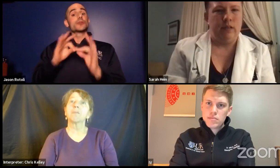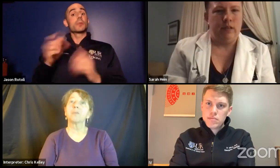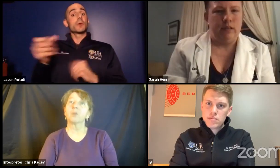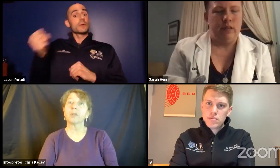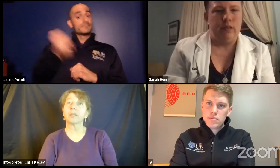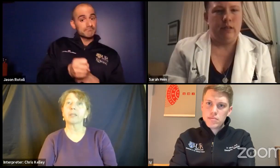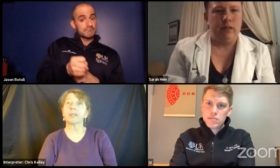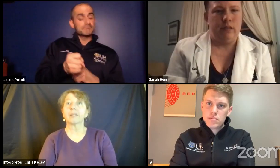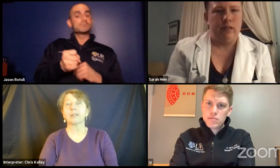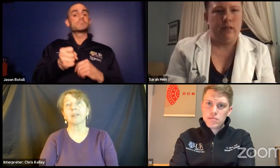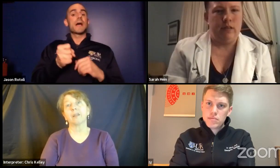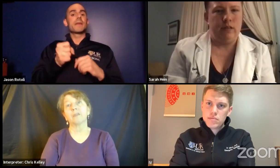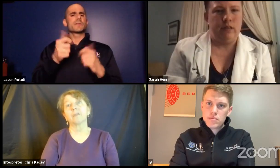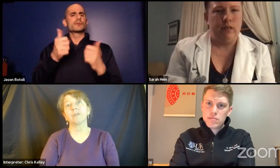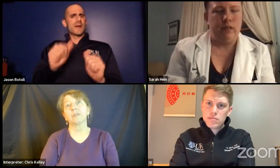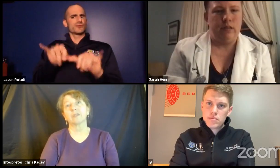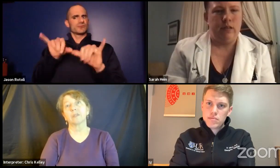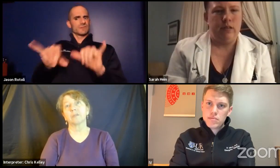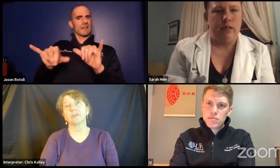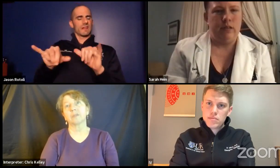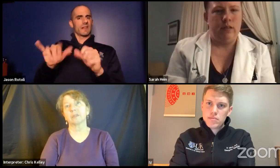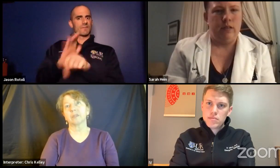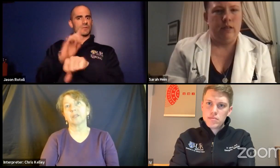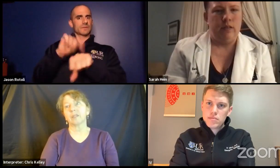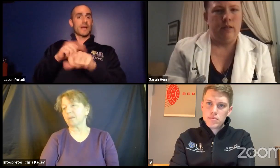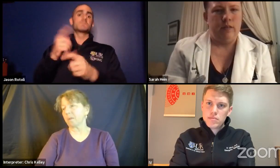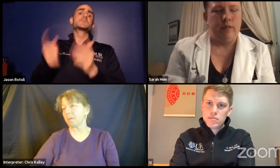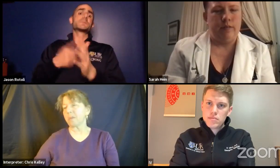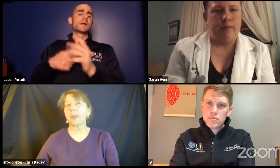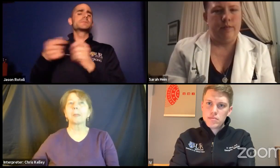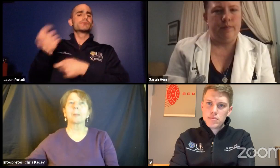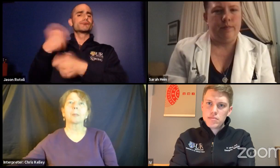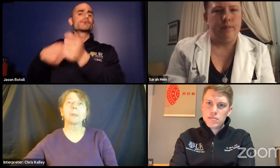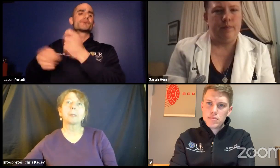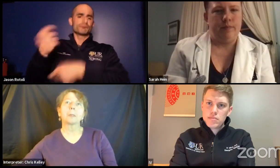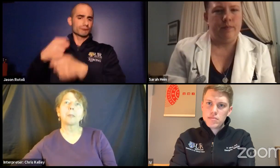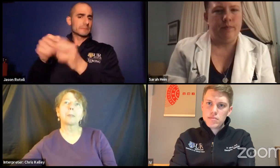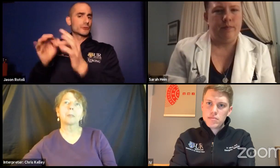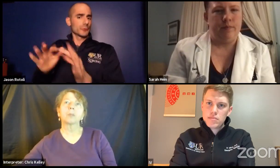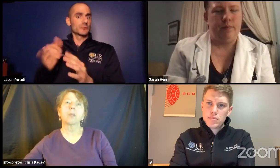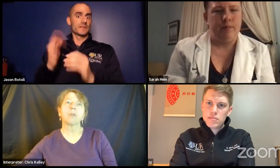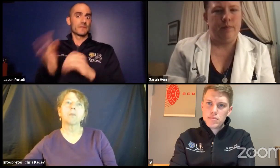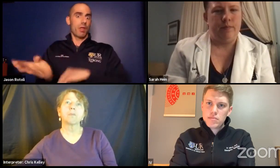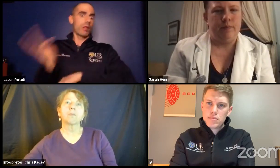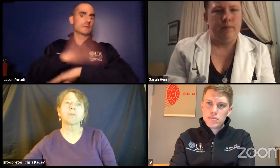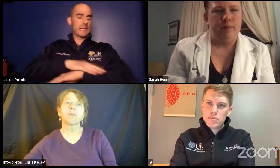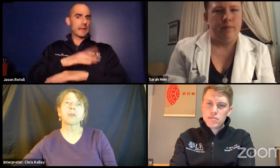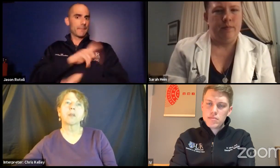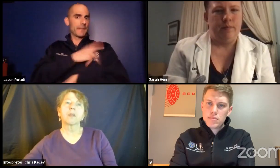question. At the hospital that I work at, we of course want to meet the